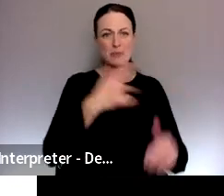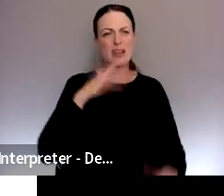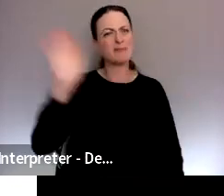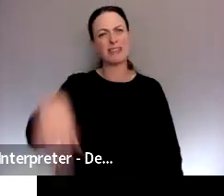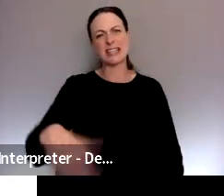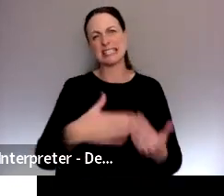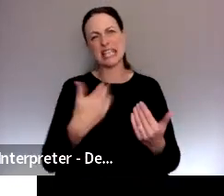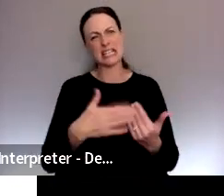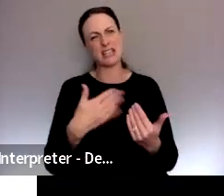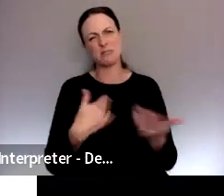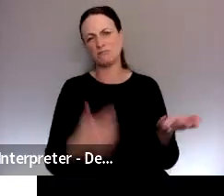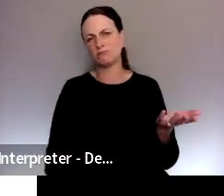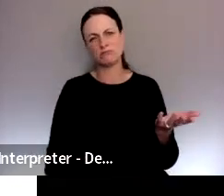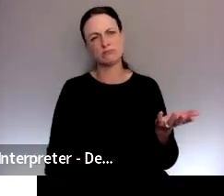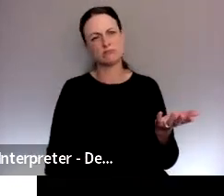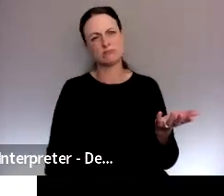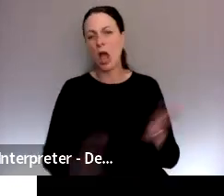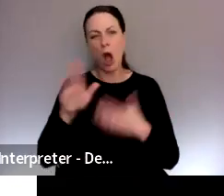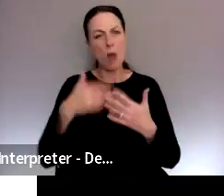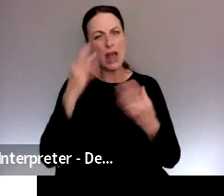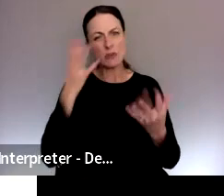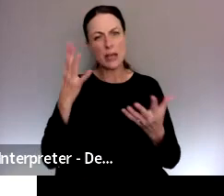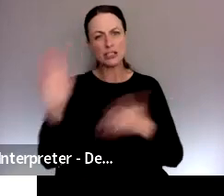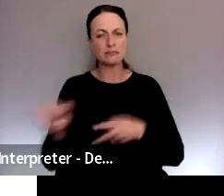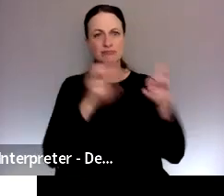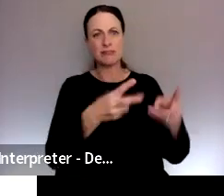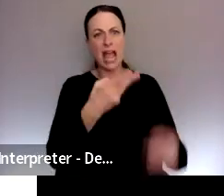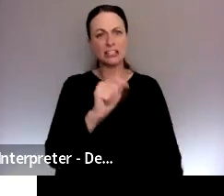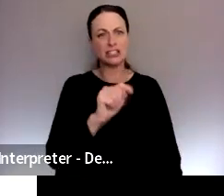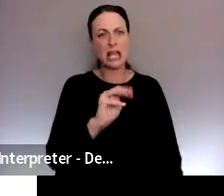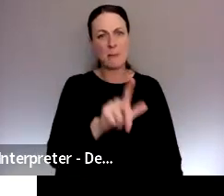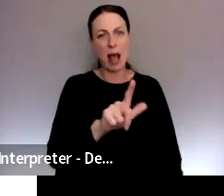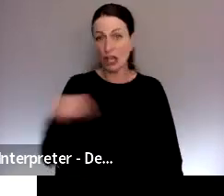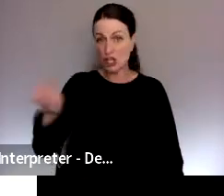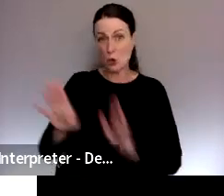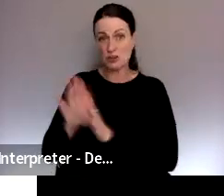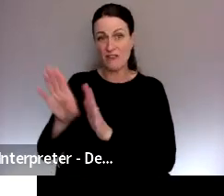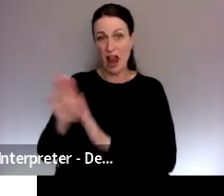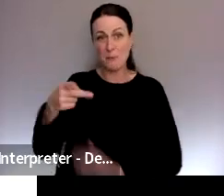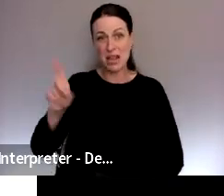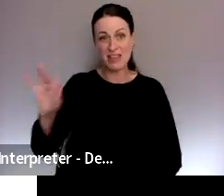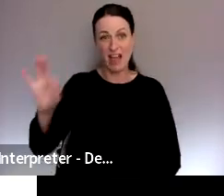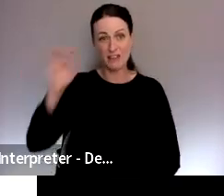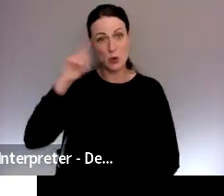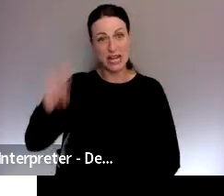"This is easy. "We'll just take all that information "and put it into HTML. "You guys develop the PDFs you need